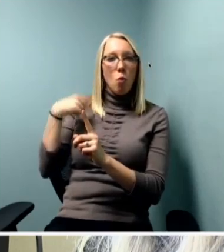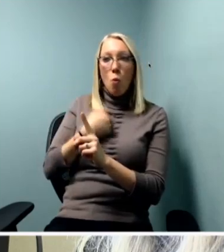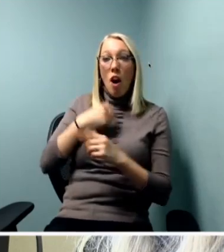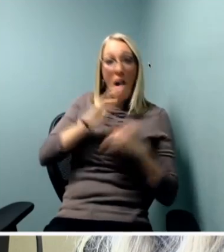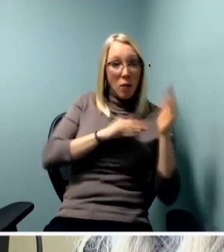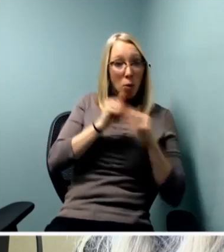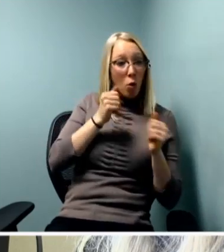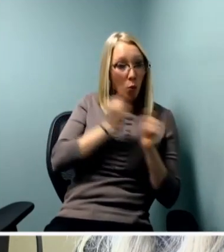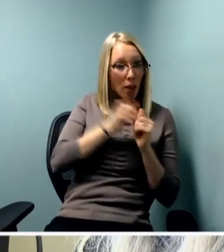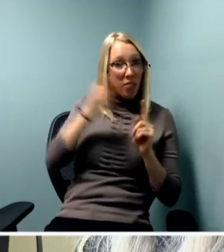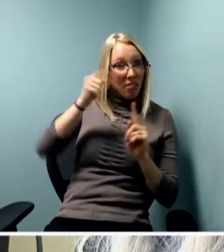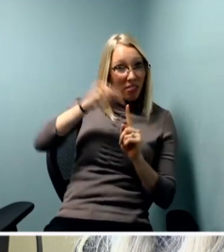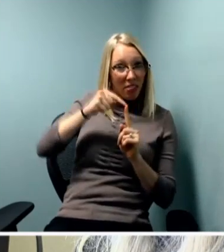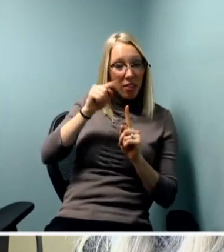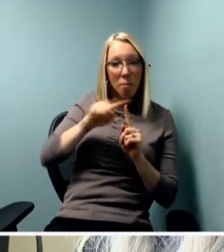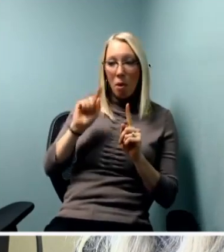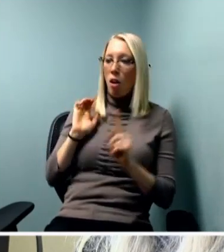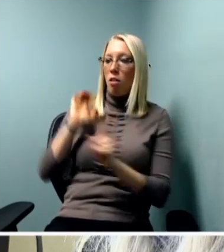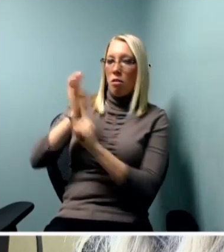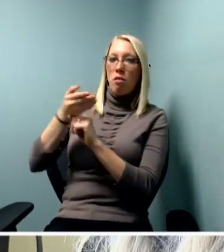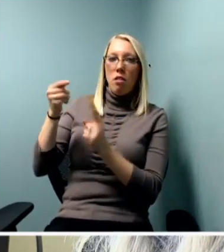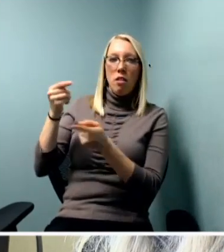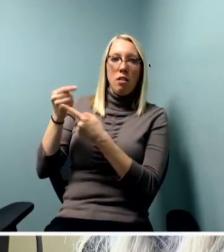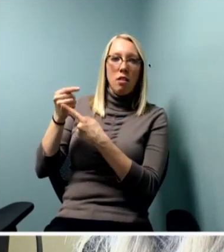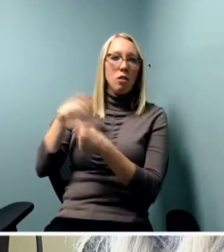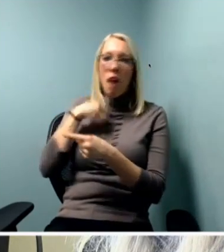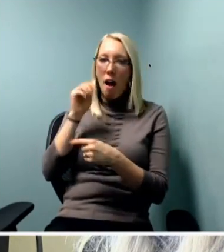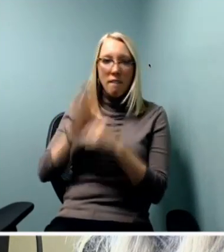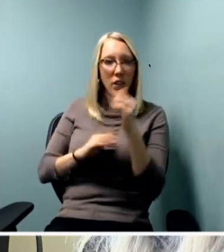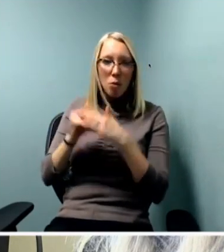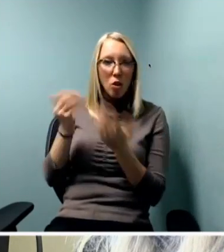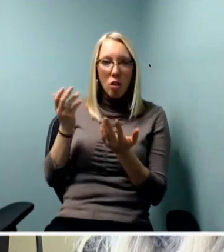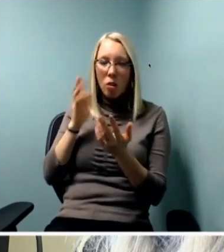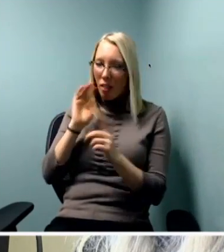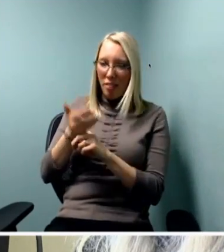So that's the crux of getting past casting. And also casting directors